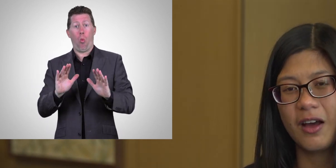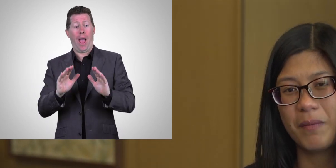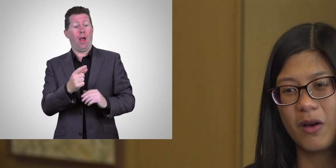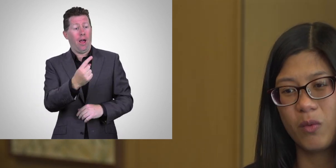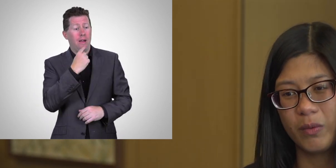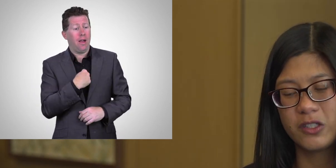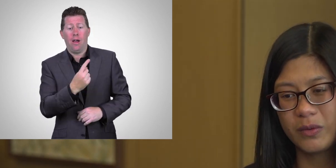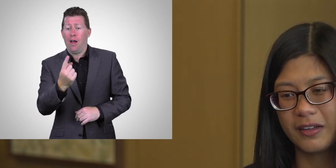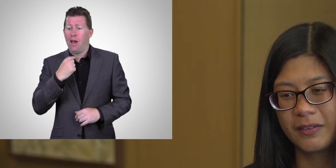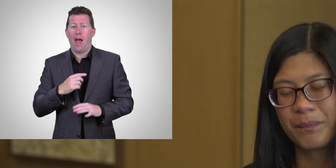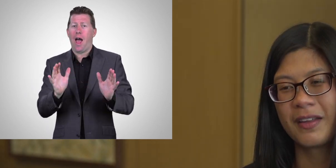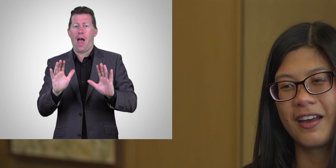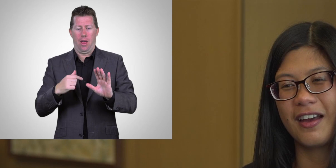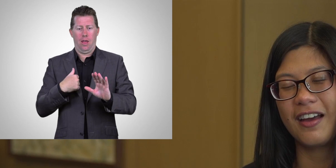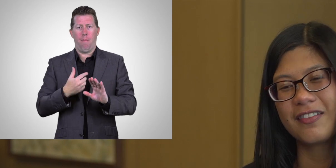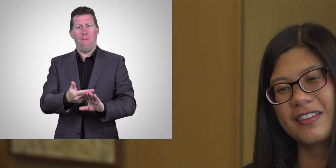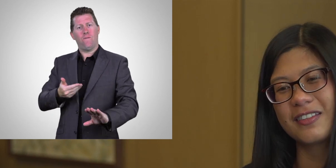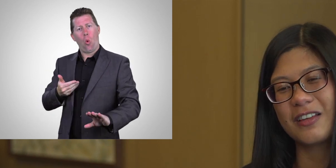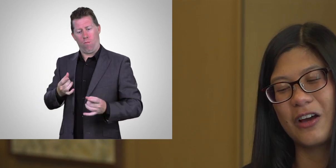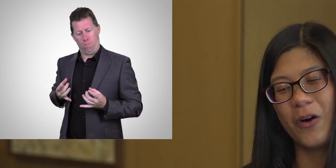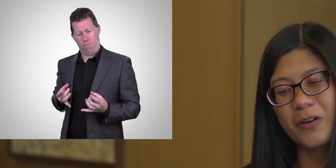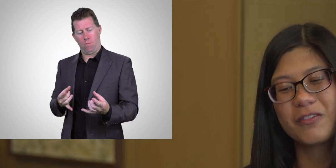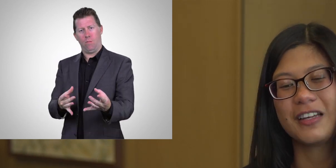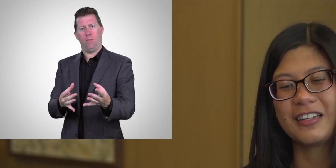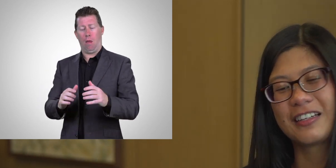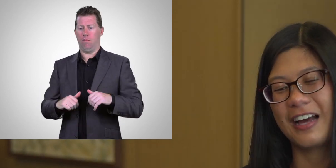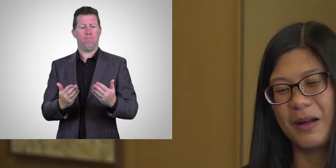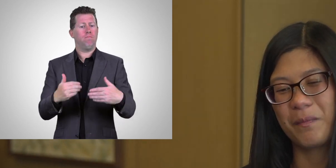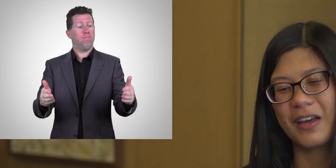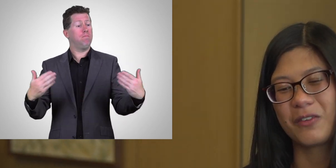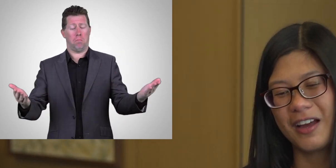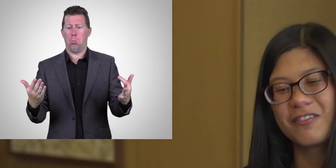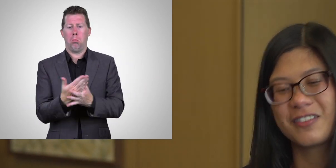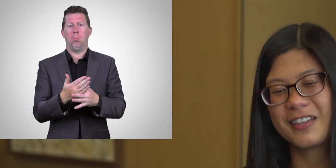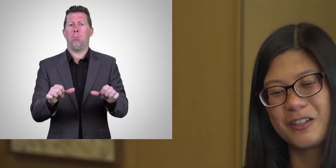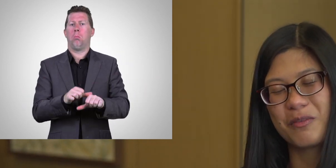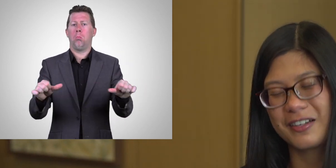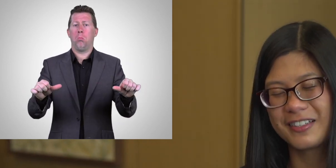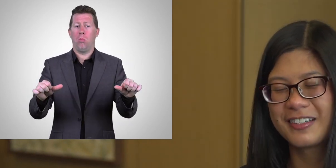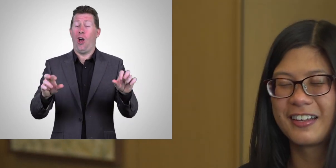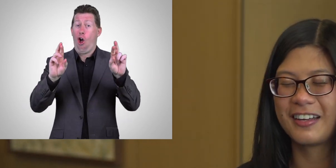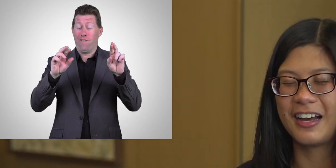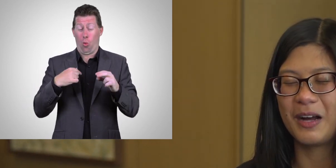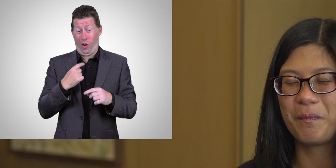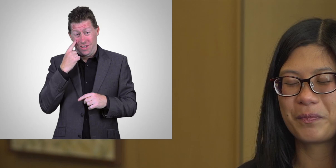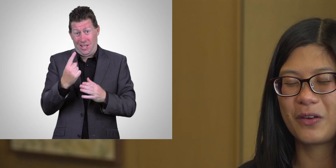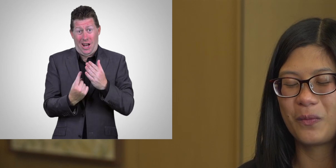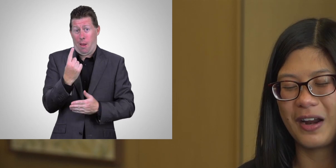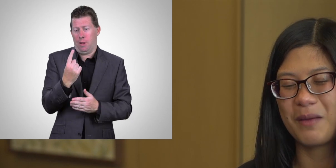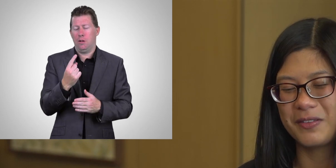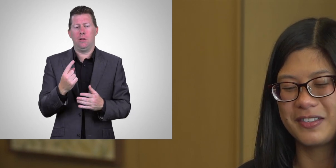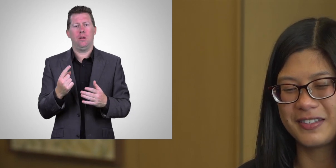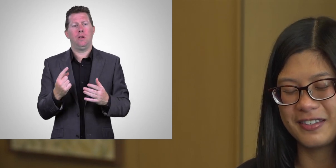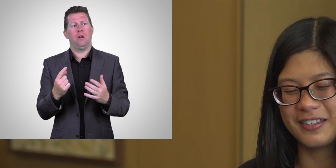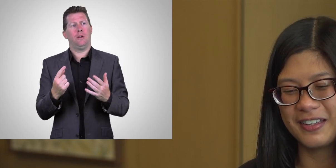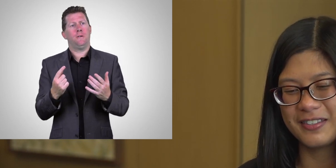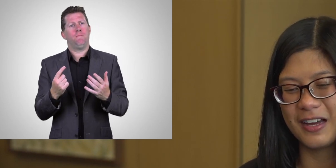about what we're doing, and this hopefully... and we have seen it in practice, what happens is that